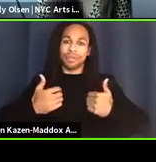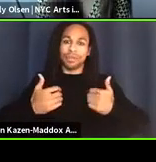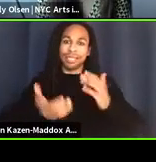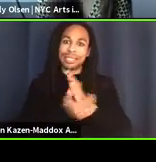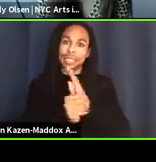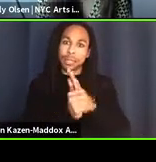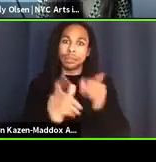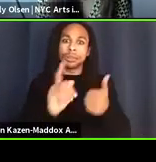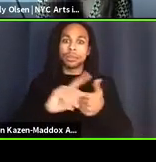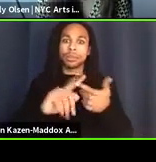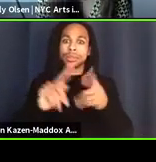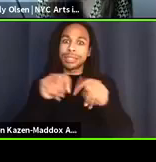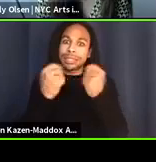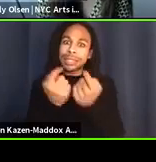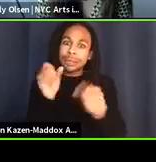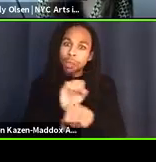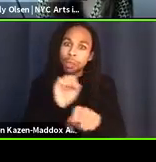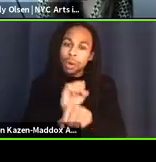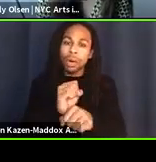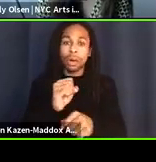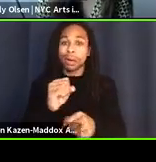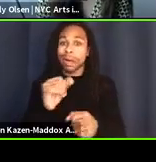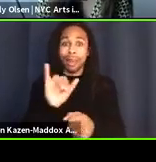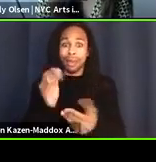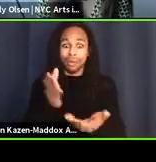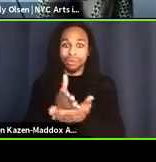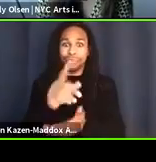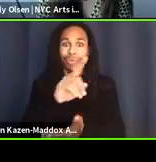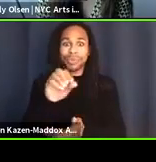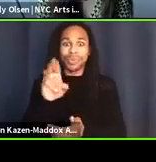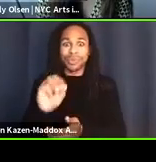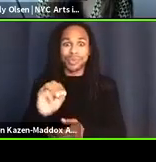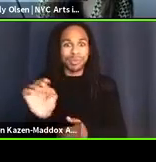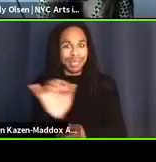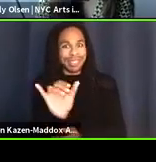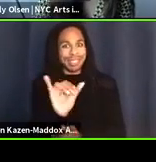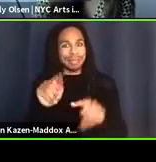know, it is already there, but at home in particular when there are so many stressors